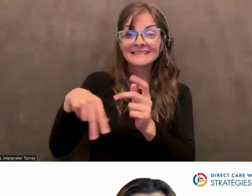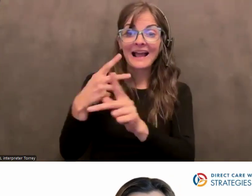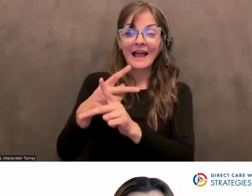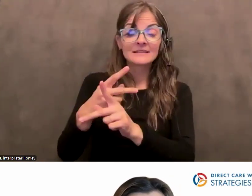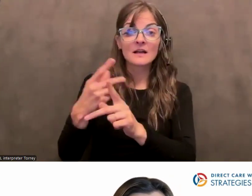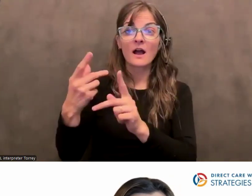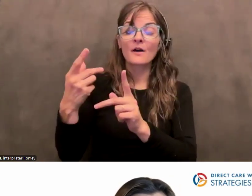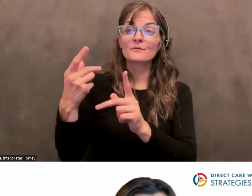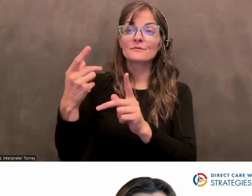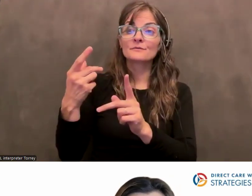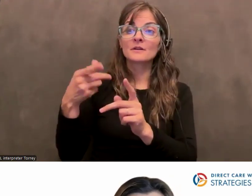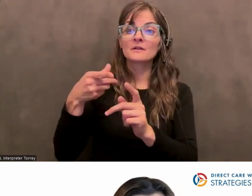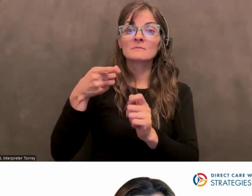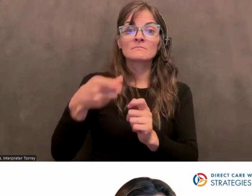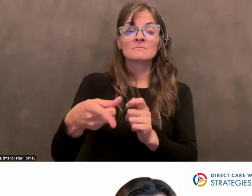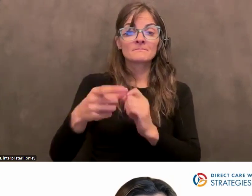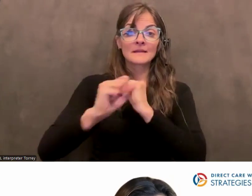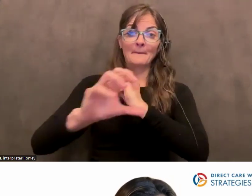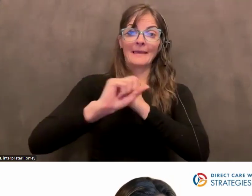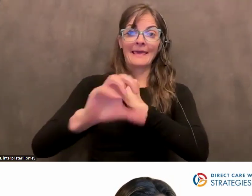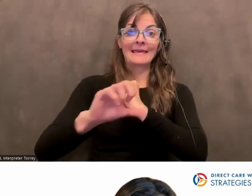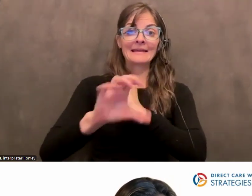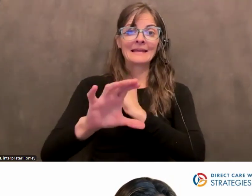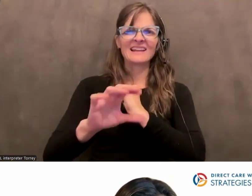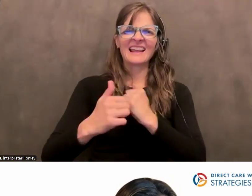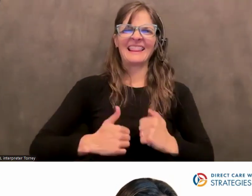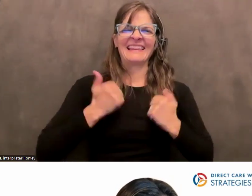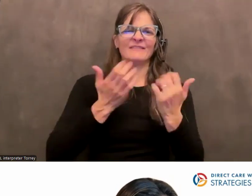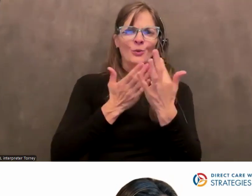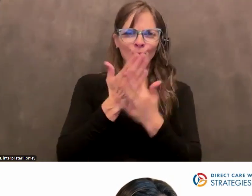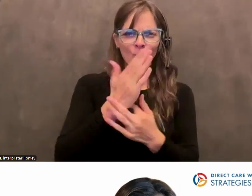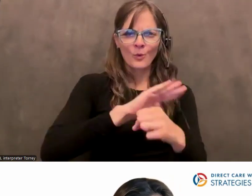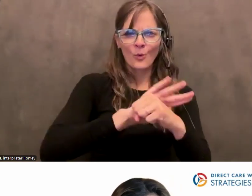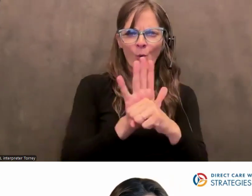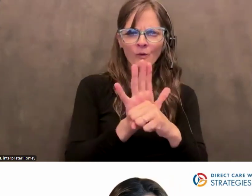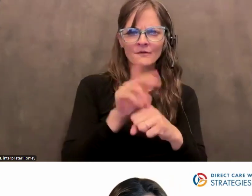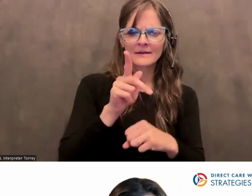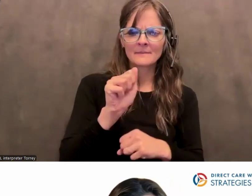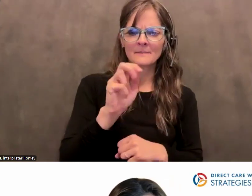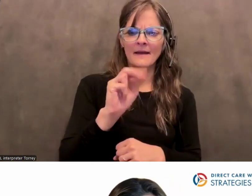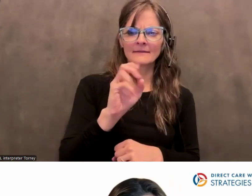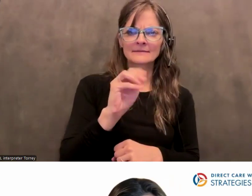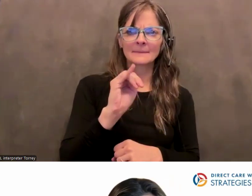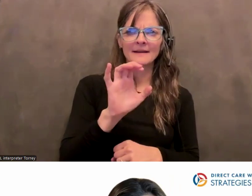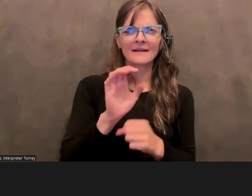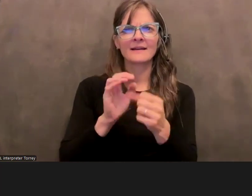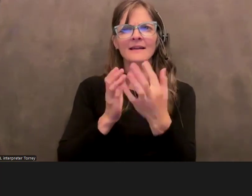How does it survive several political administrations, et cetera? Yeah, well you know, I think first of all,